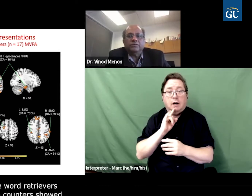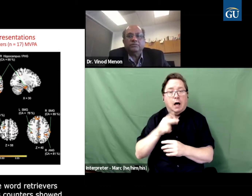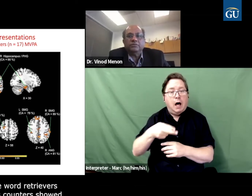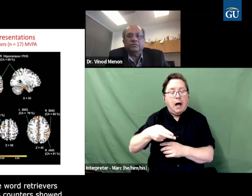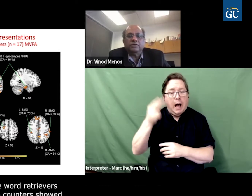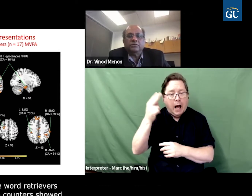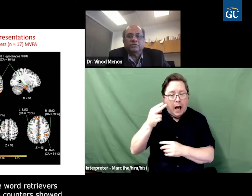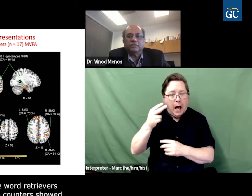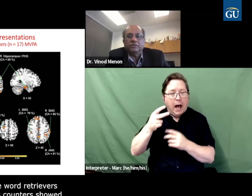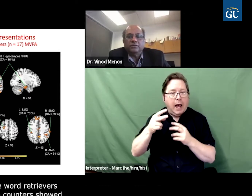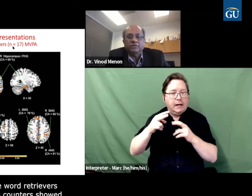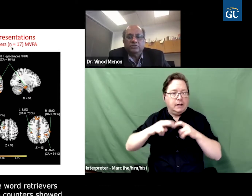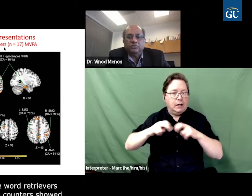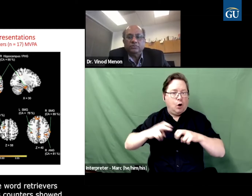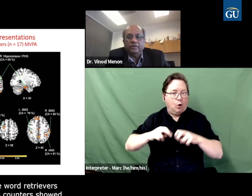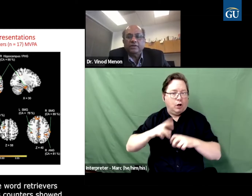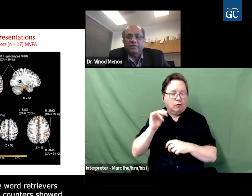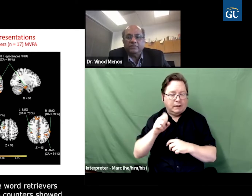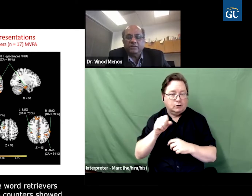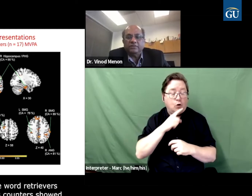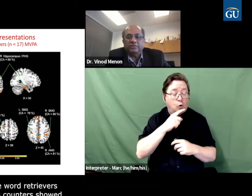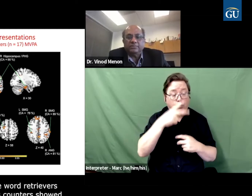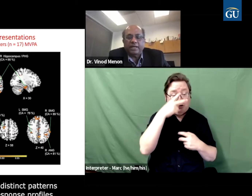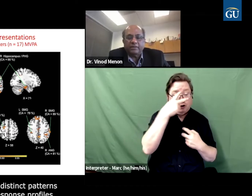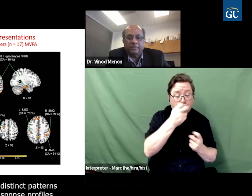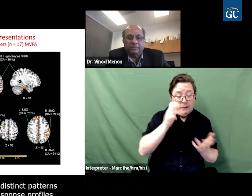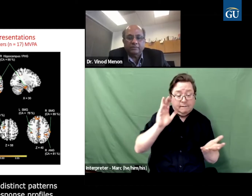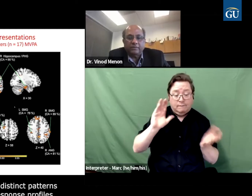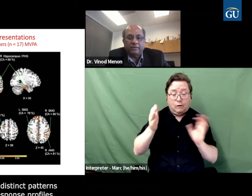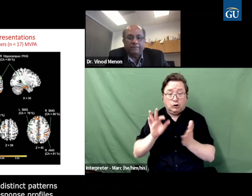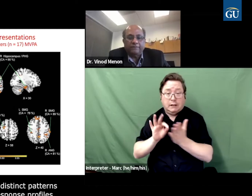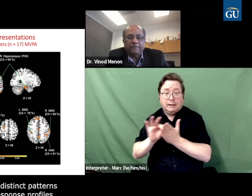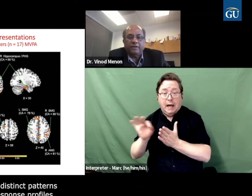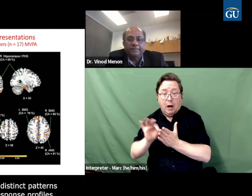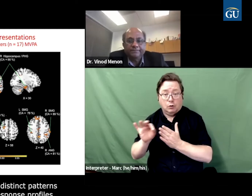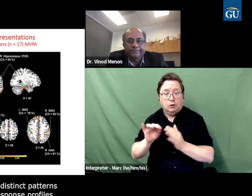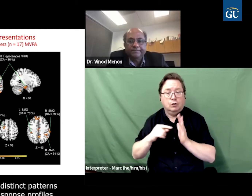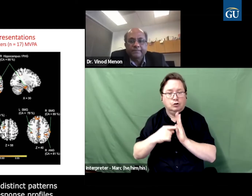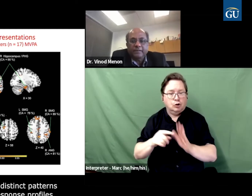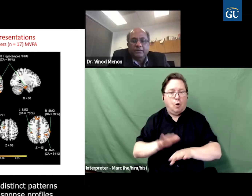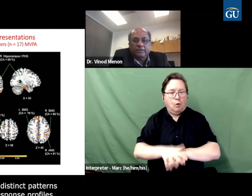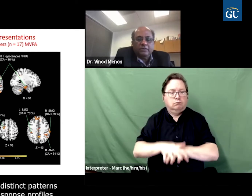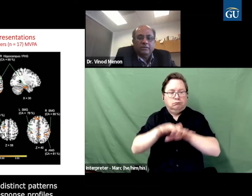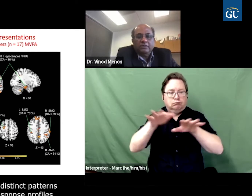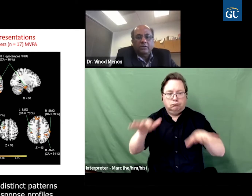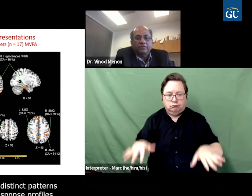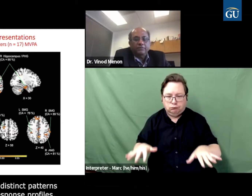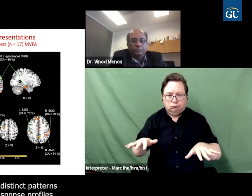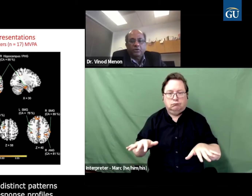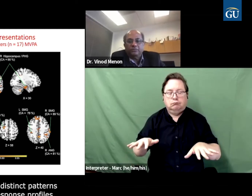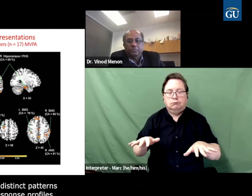those who are retrievers versus counters